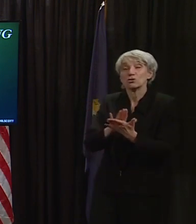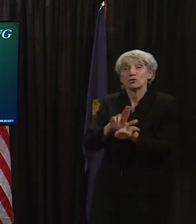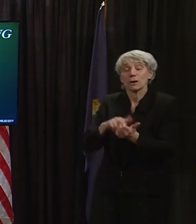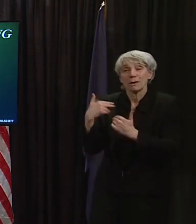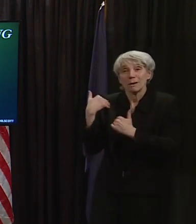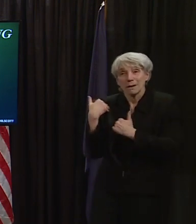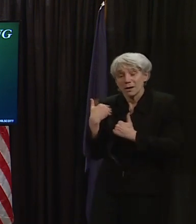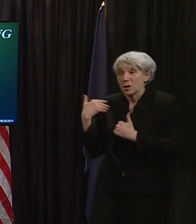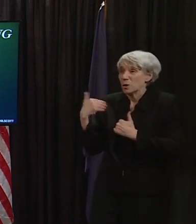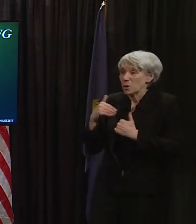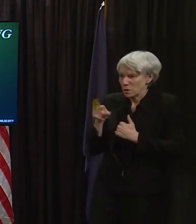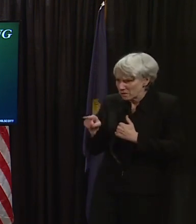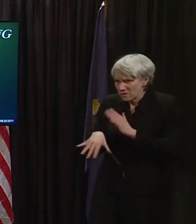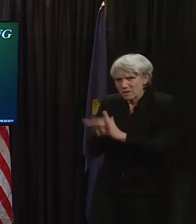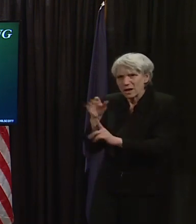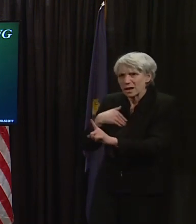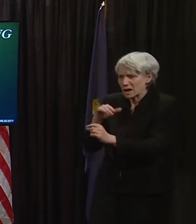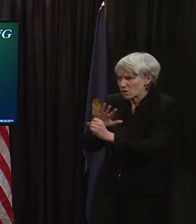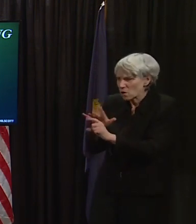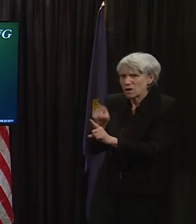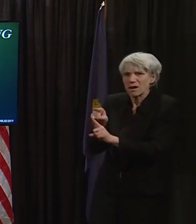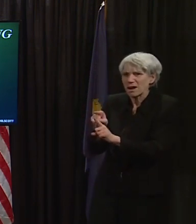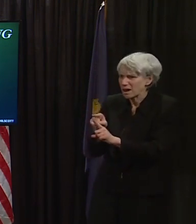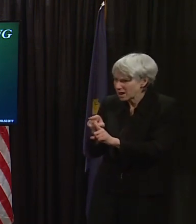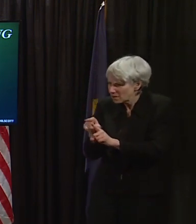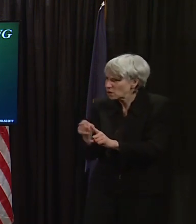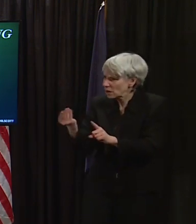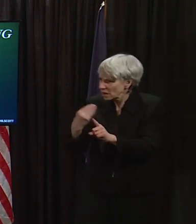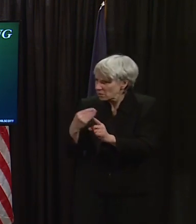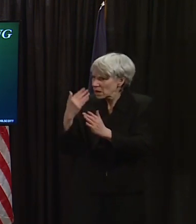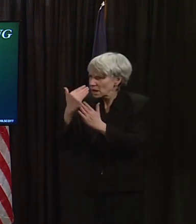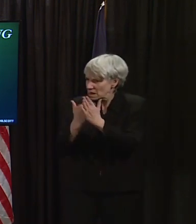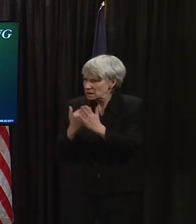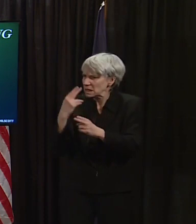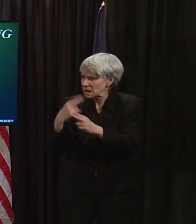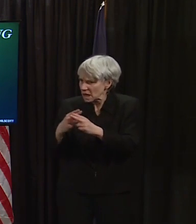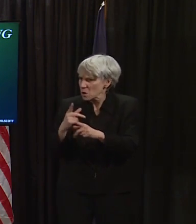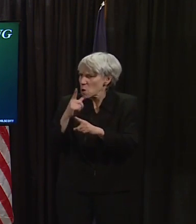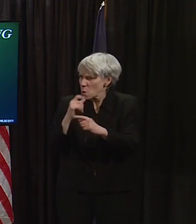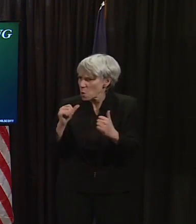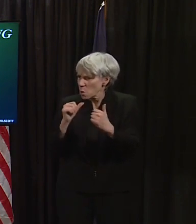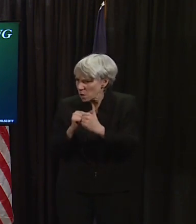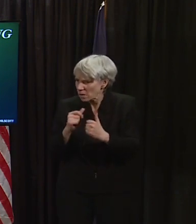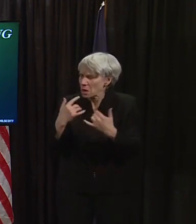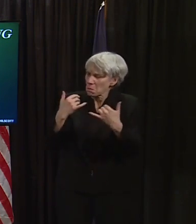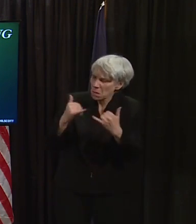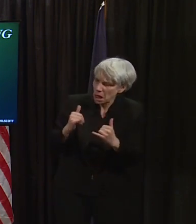intensive nature, somewhat outdated and outpaced by omicron 2, 1 that still